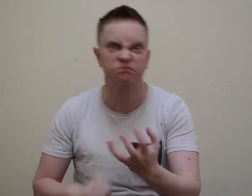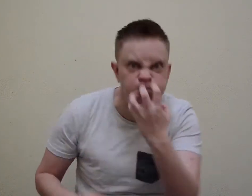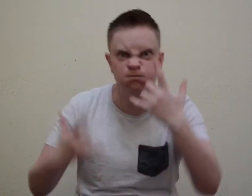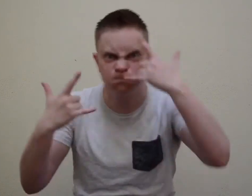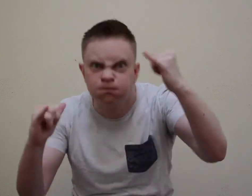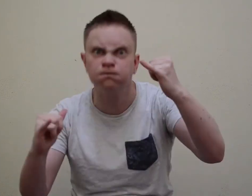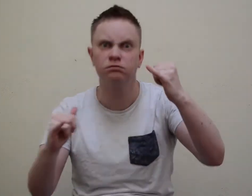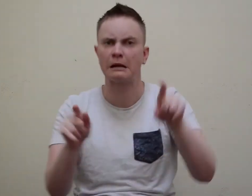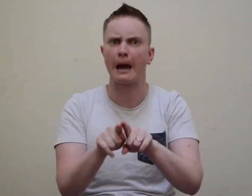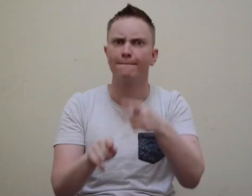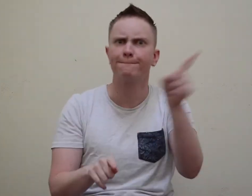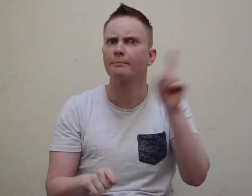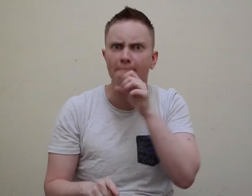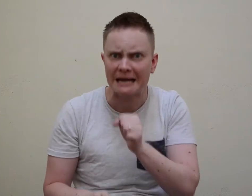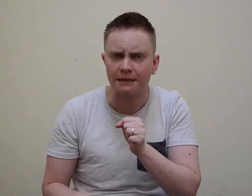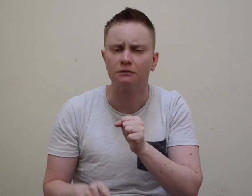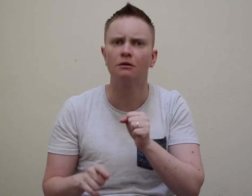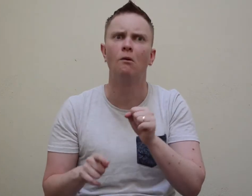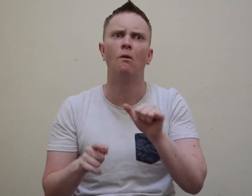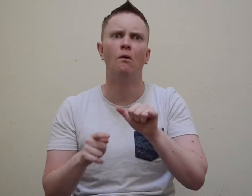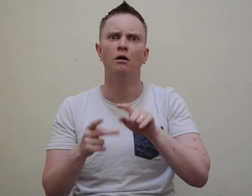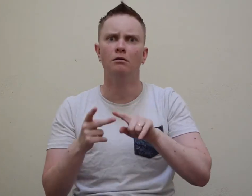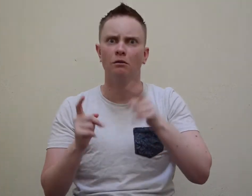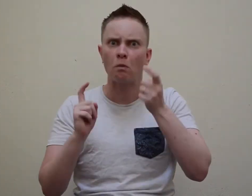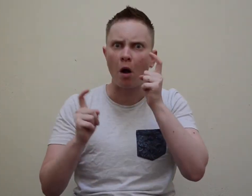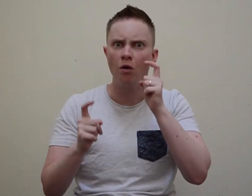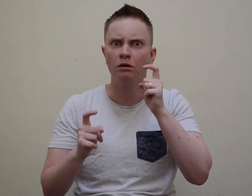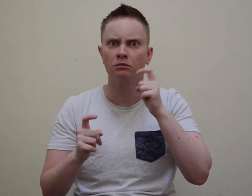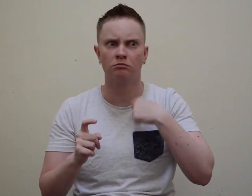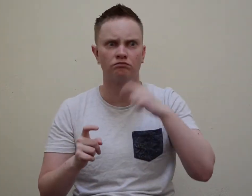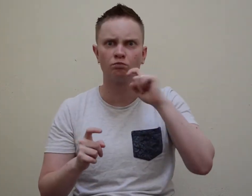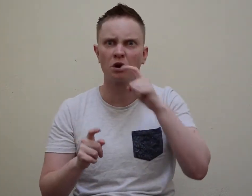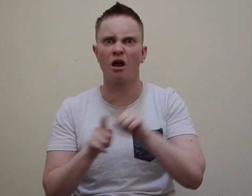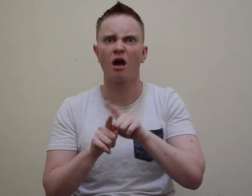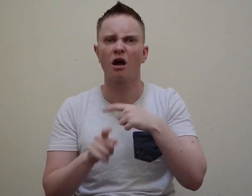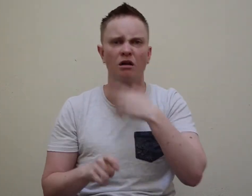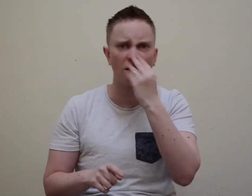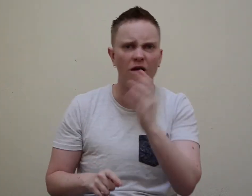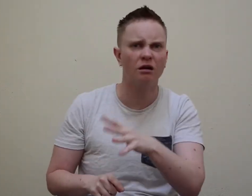about me becoming aggressive, moody, like the typical archetypal male,